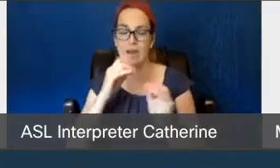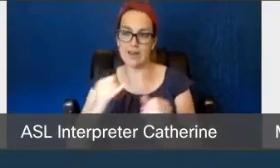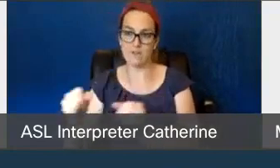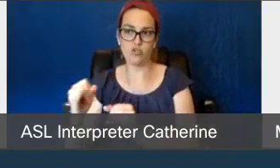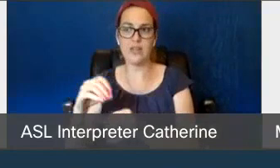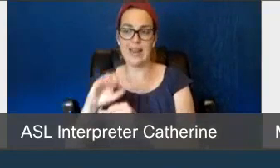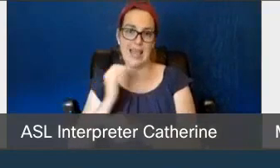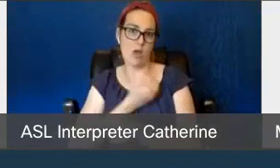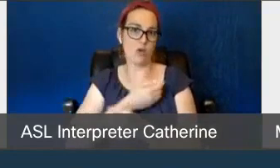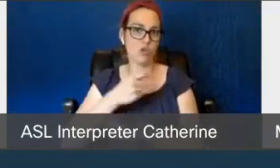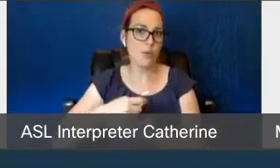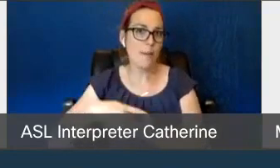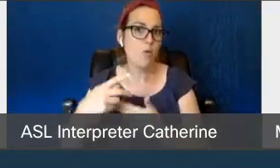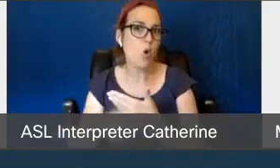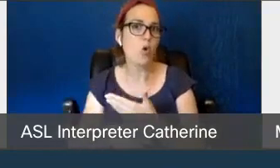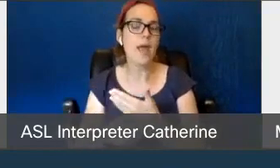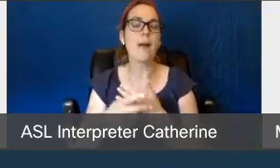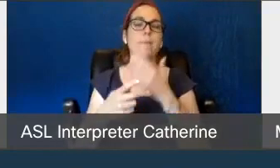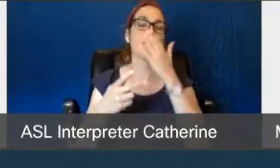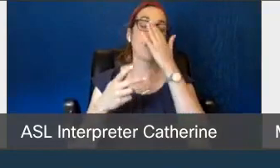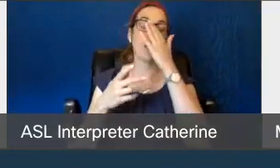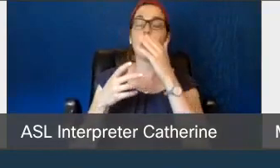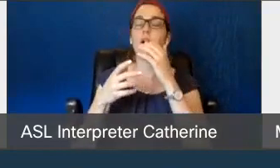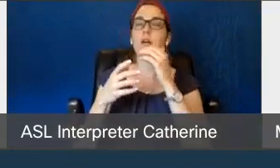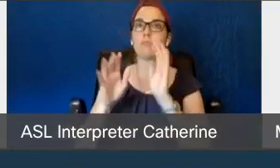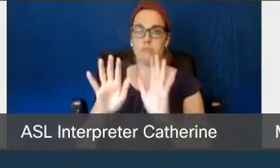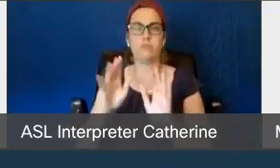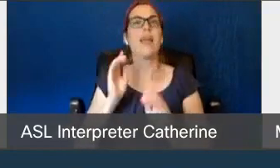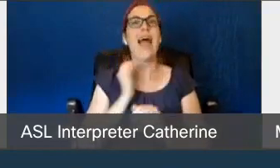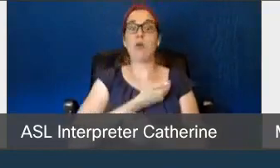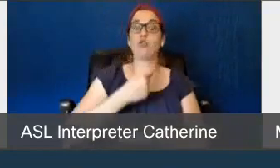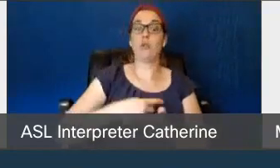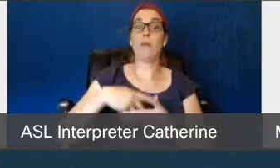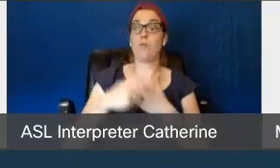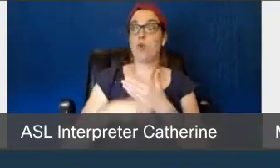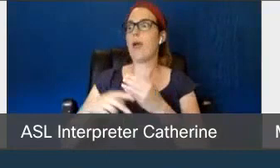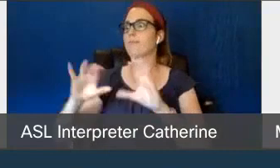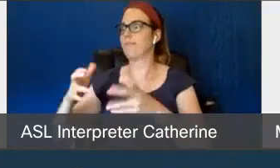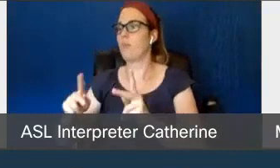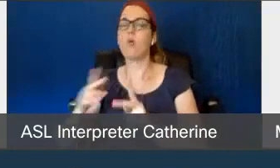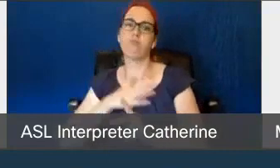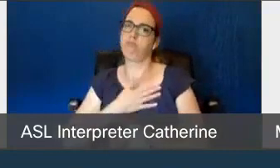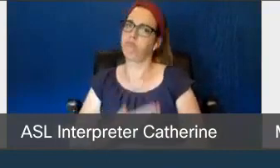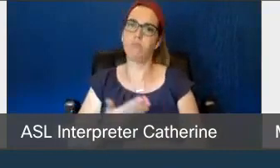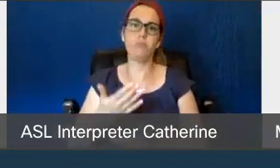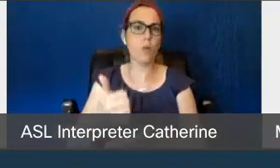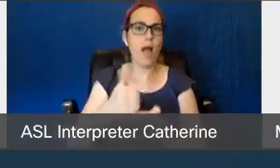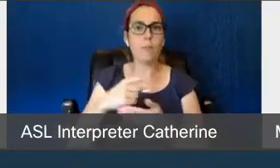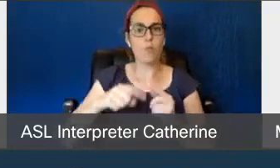immediately to assist us so now we can get people in treatment within 24 hours. You have to hold off on the criminal charges